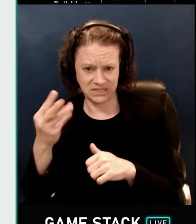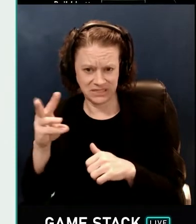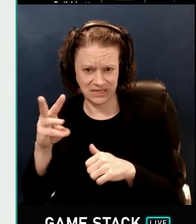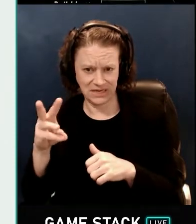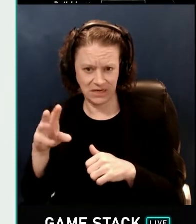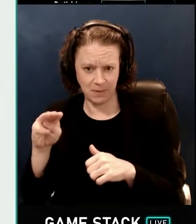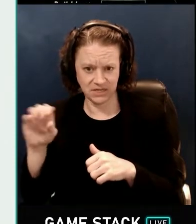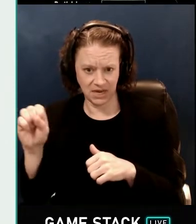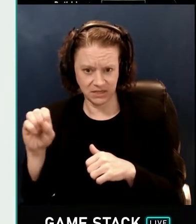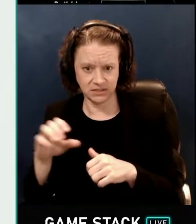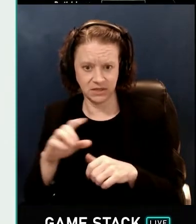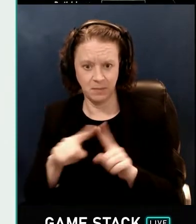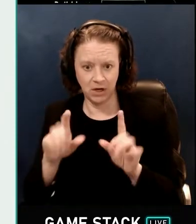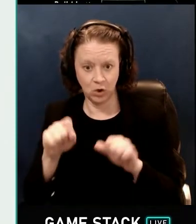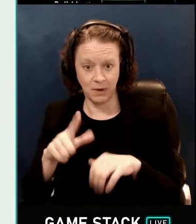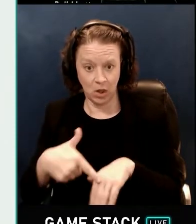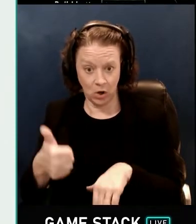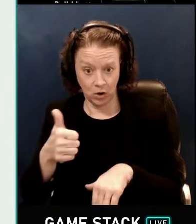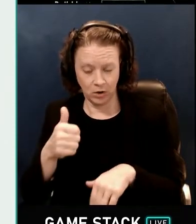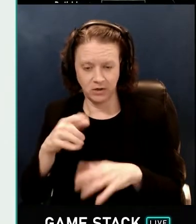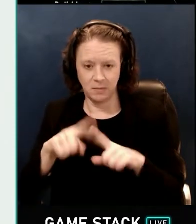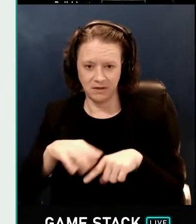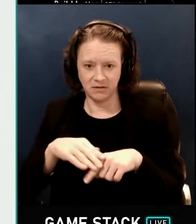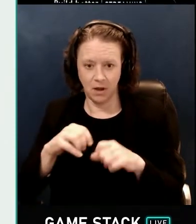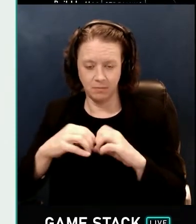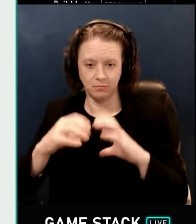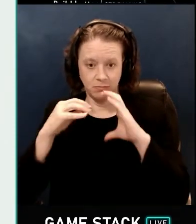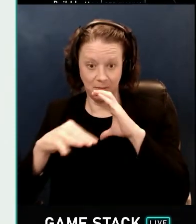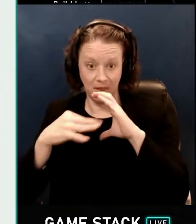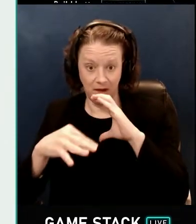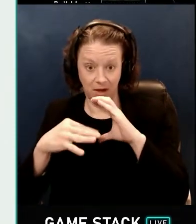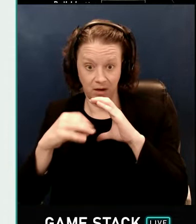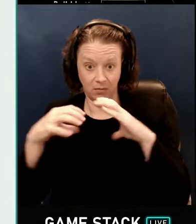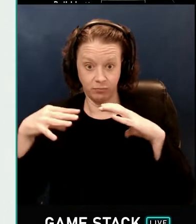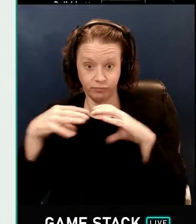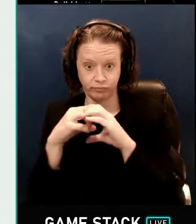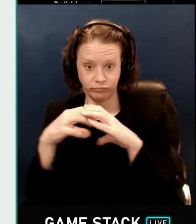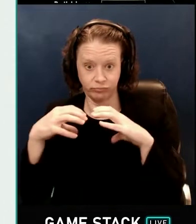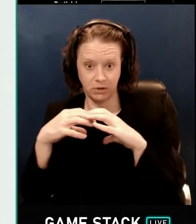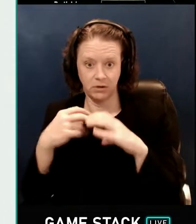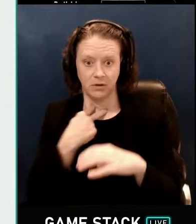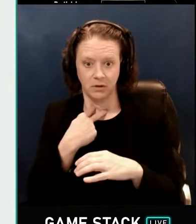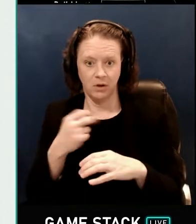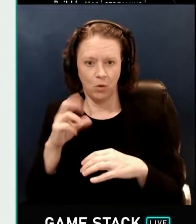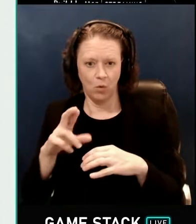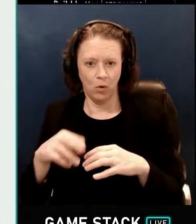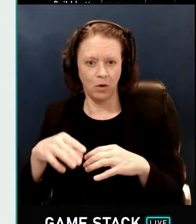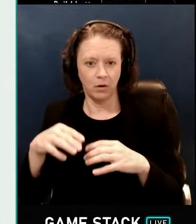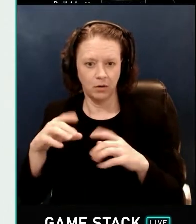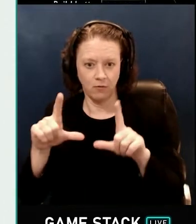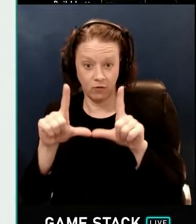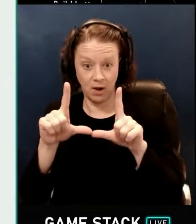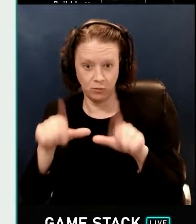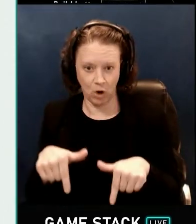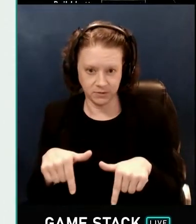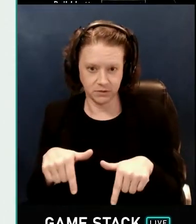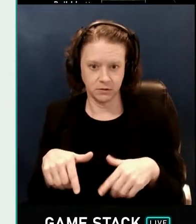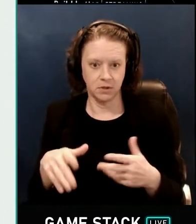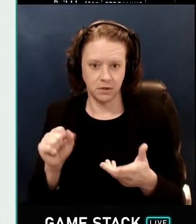pipelining or frame drops. So, then the game is going to render a frame, and in order to send that back, the Xbox Server needs to encode it.